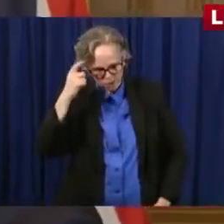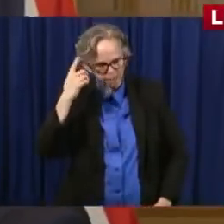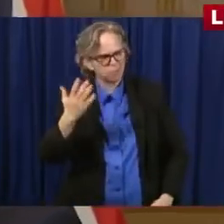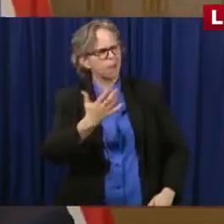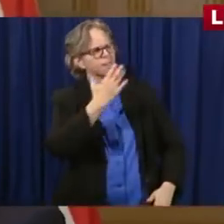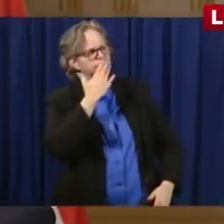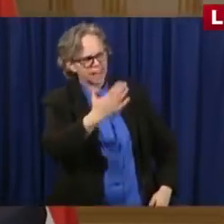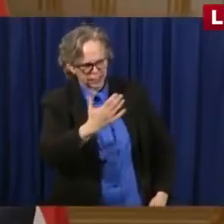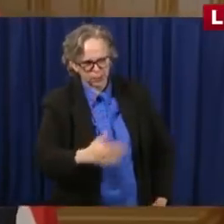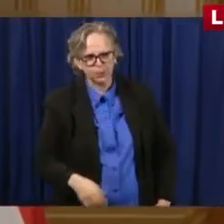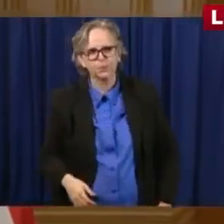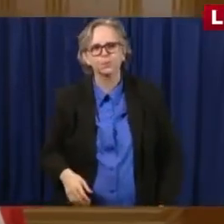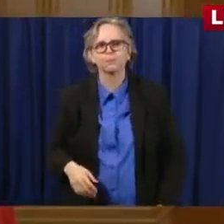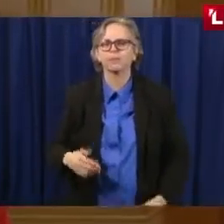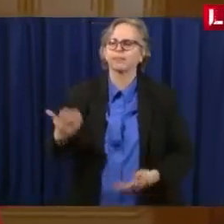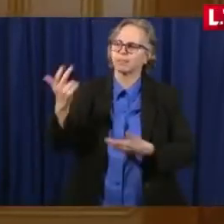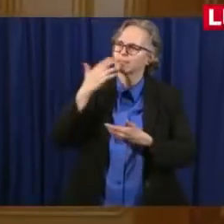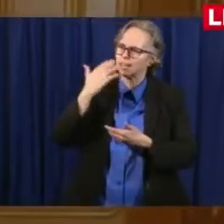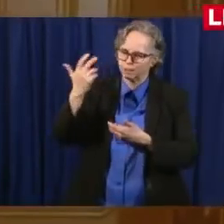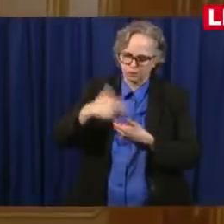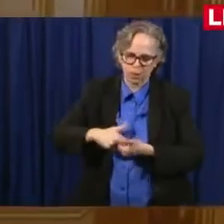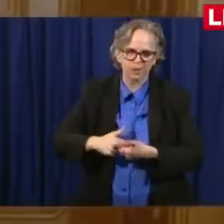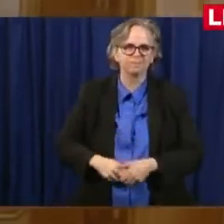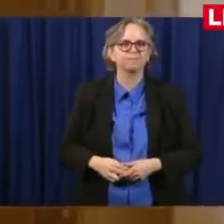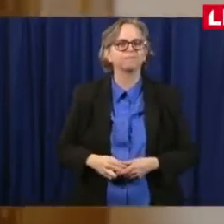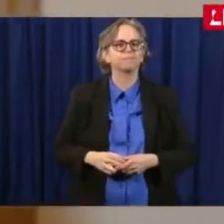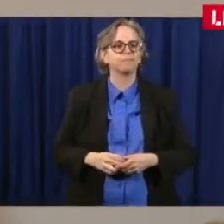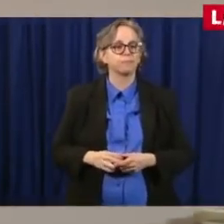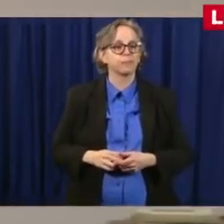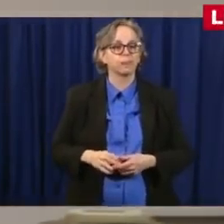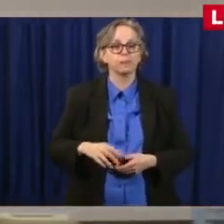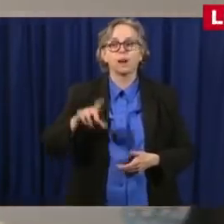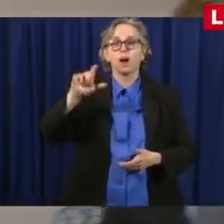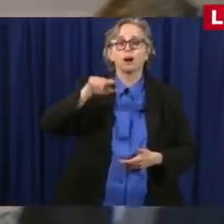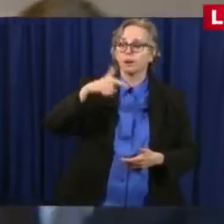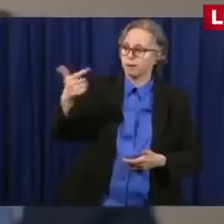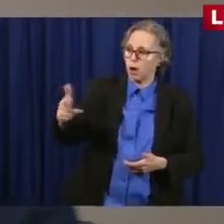THANK YOU, GOVERNOR. APPRECIATED.